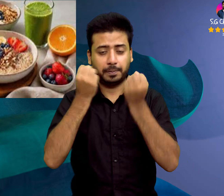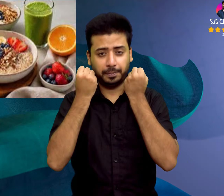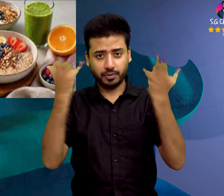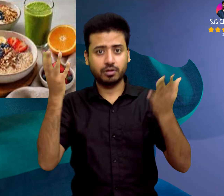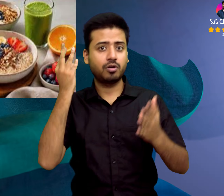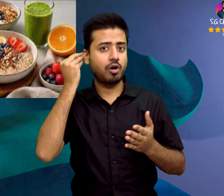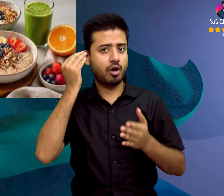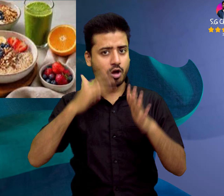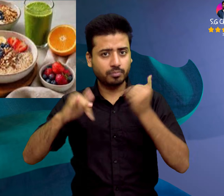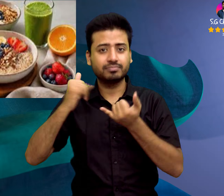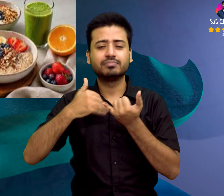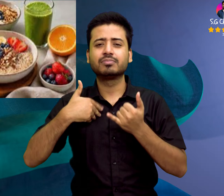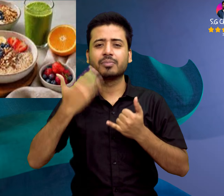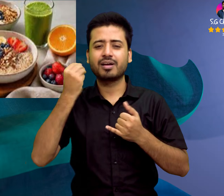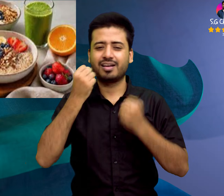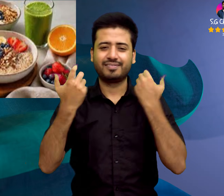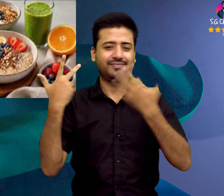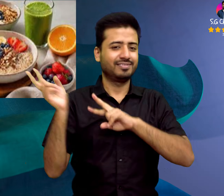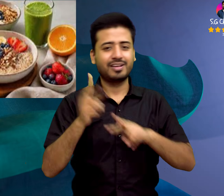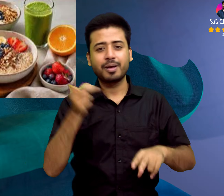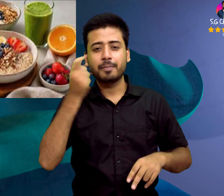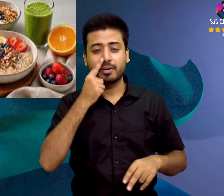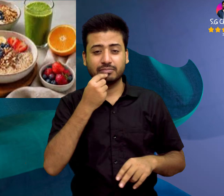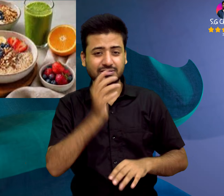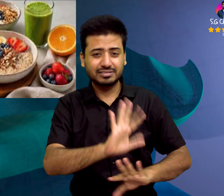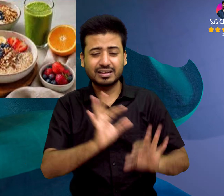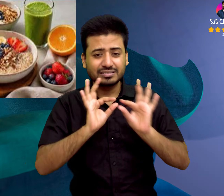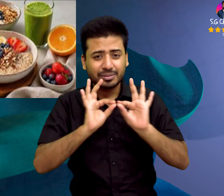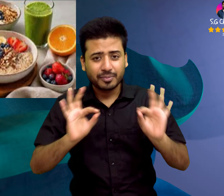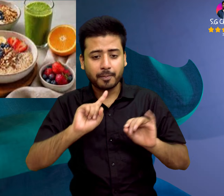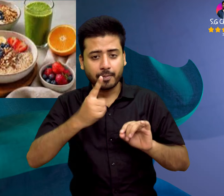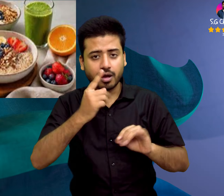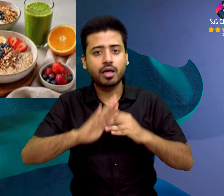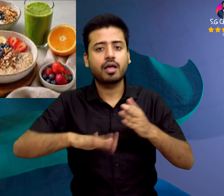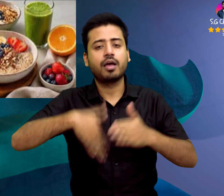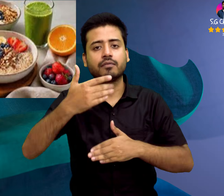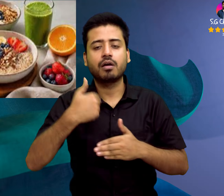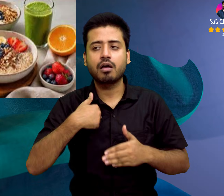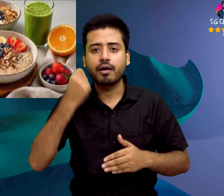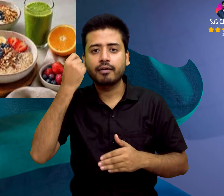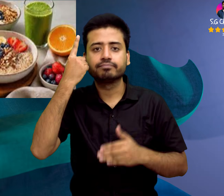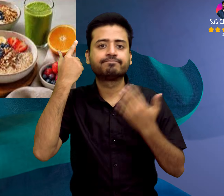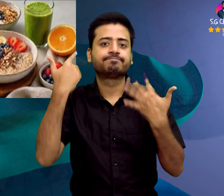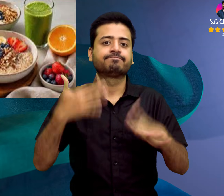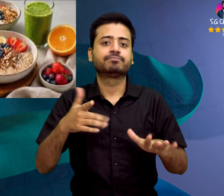heat cooking with oils rich in polyunsaturated fats can lead to lipid oxidation. When fats are